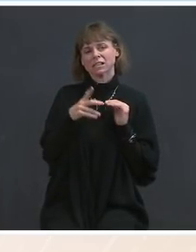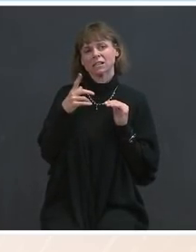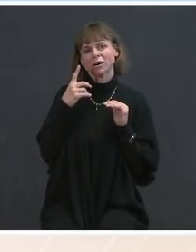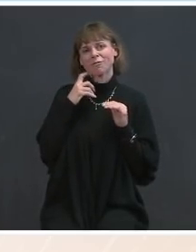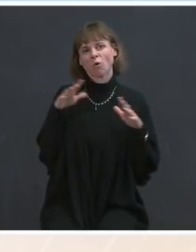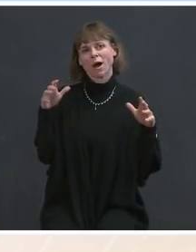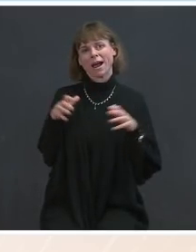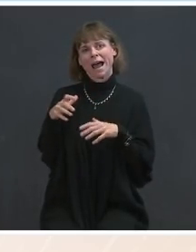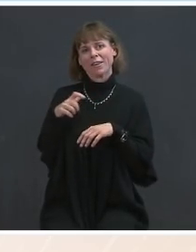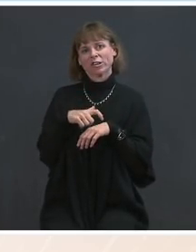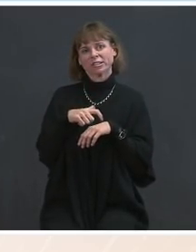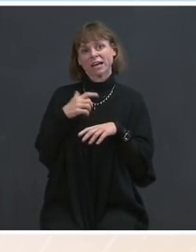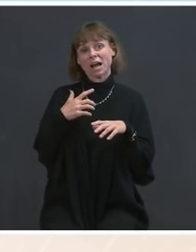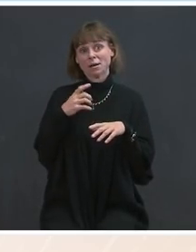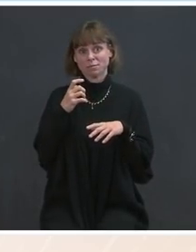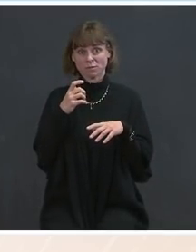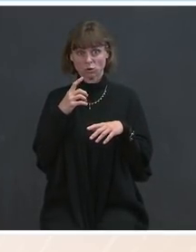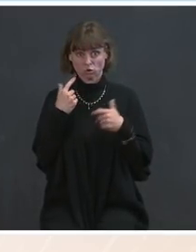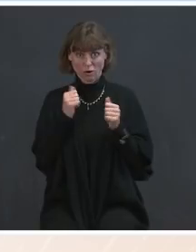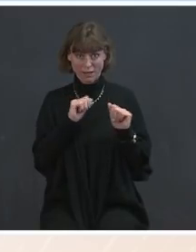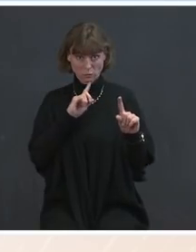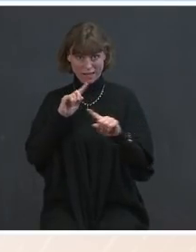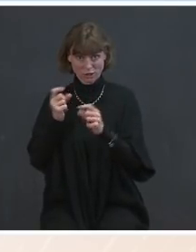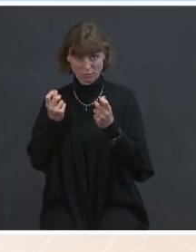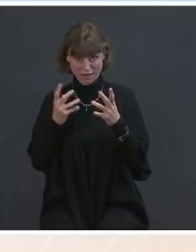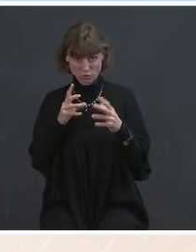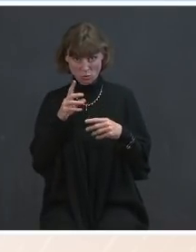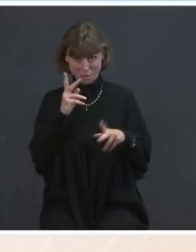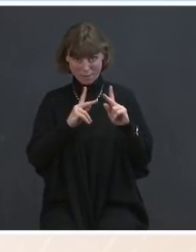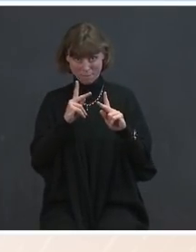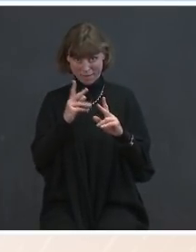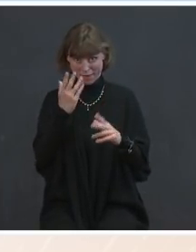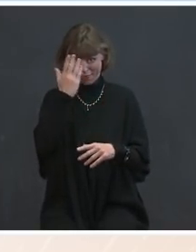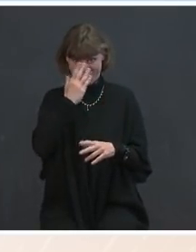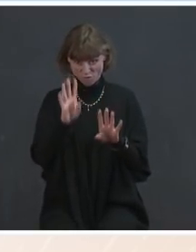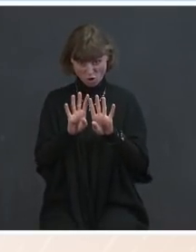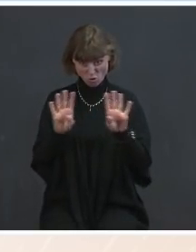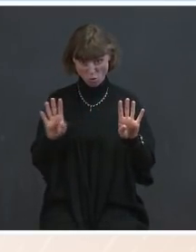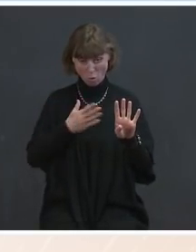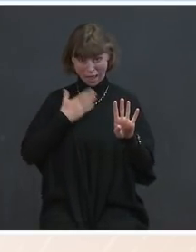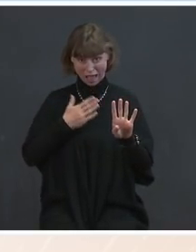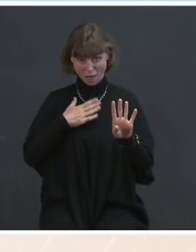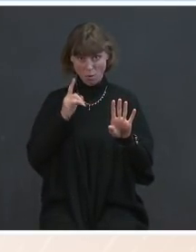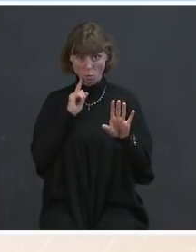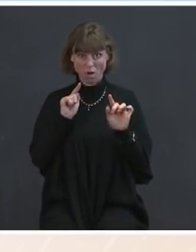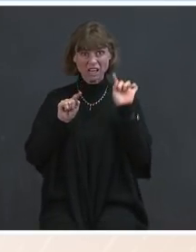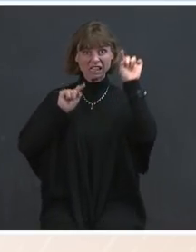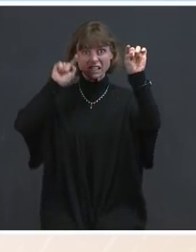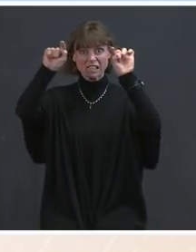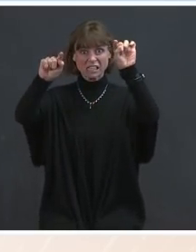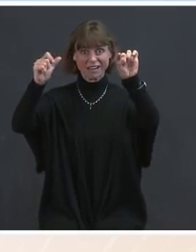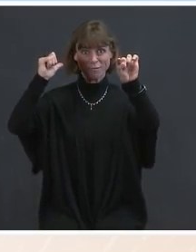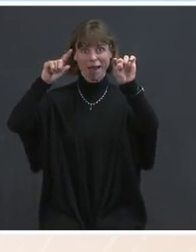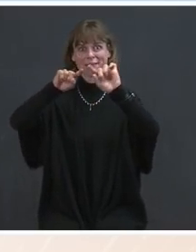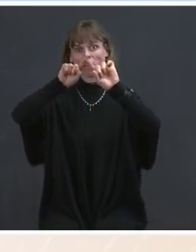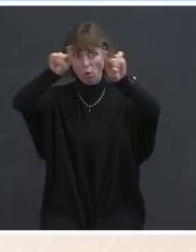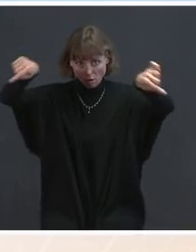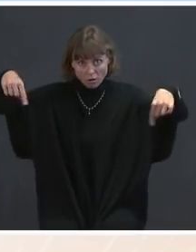And if our friends in the front row could help with that so we can get to the back row, we'll come circle back around if that works. Okay. A couple things at the top.